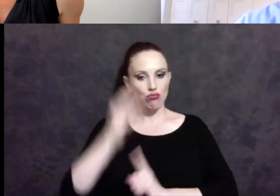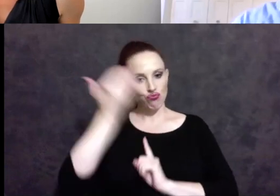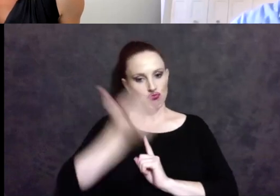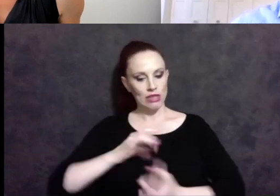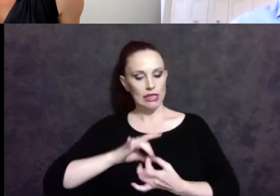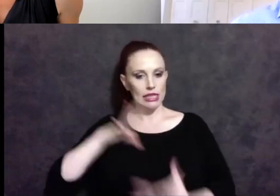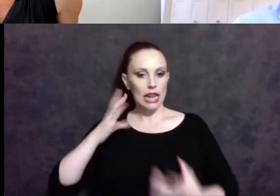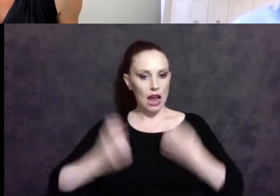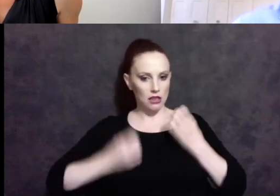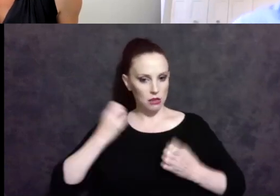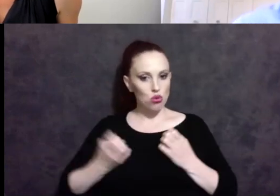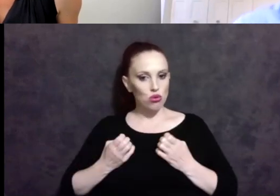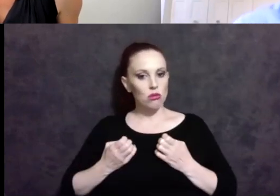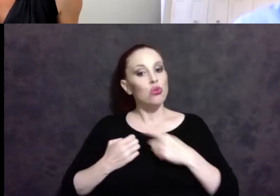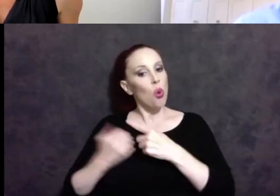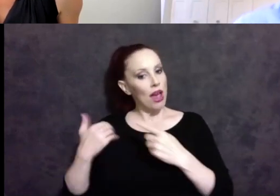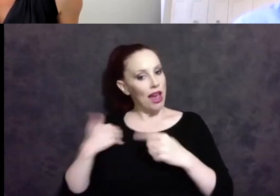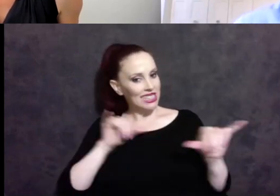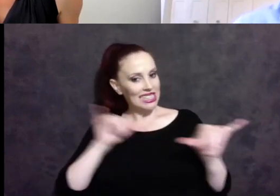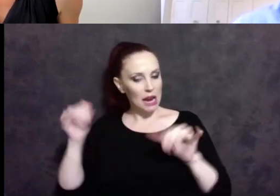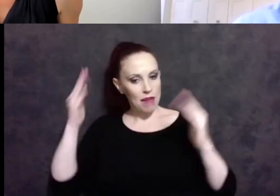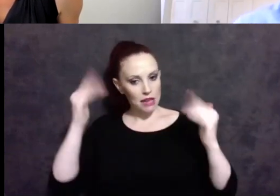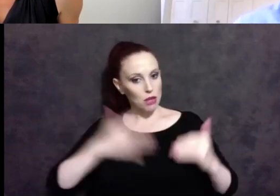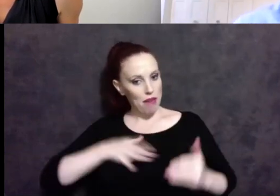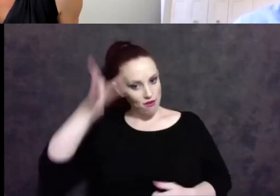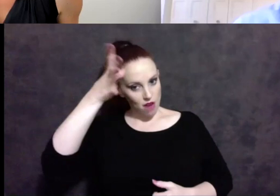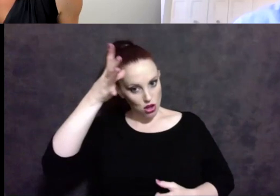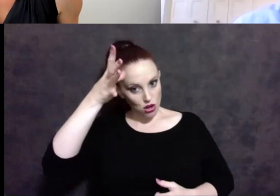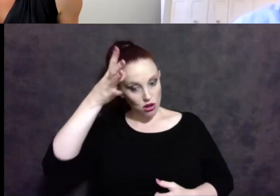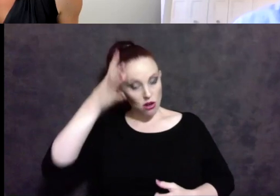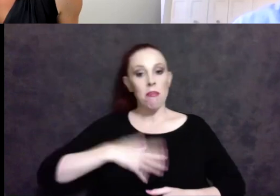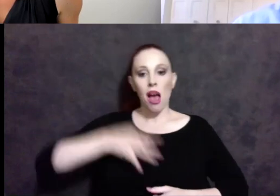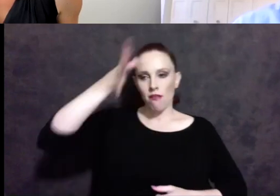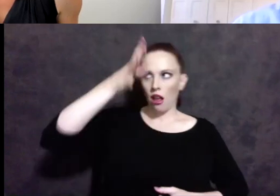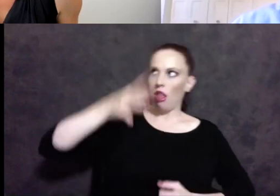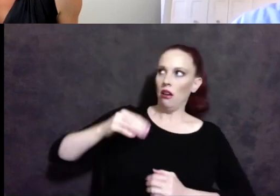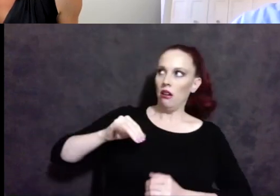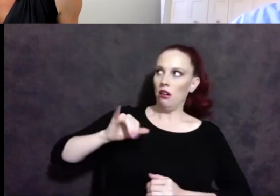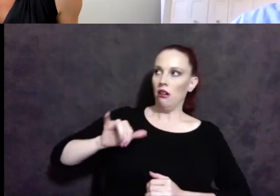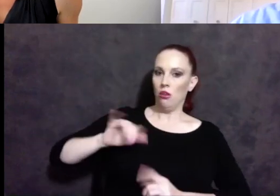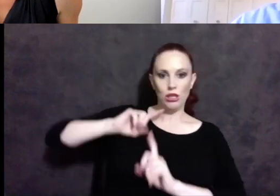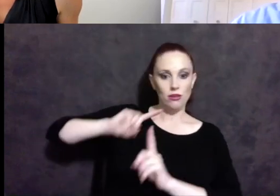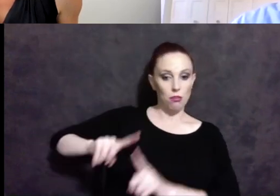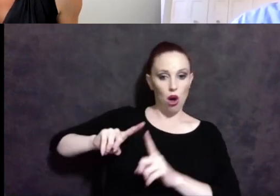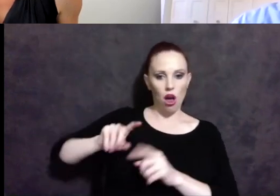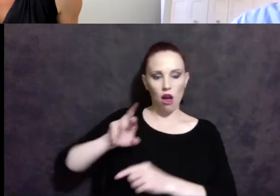the body. My father responded to that level of, you know, racism and feeling uncomfortable